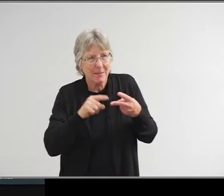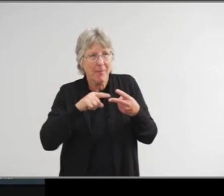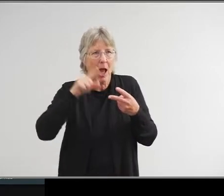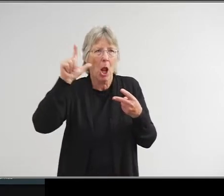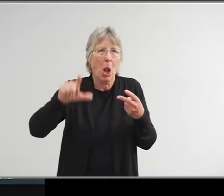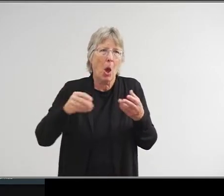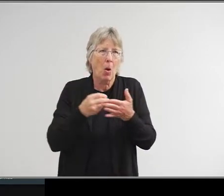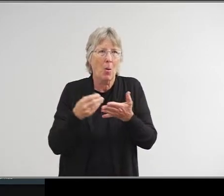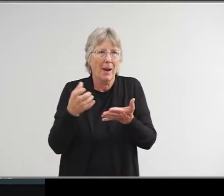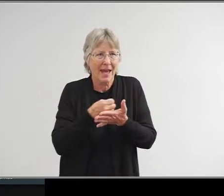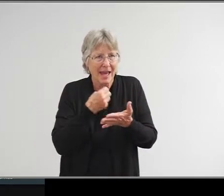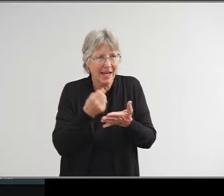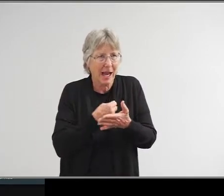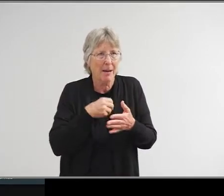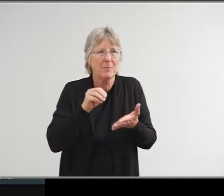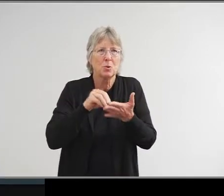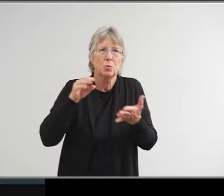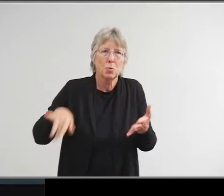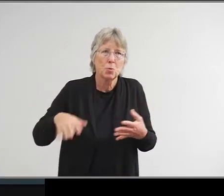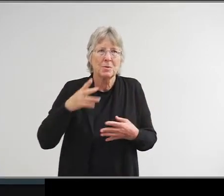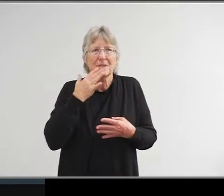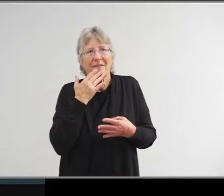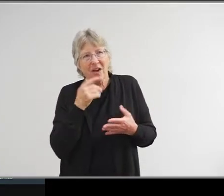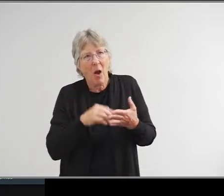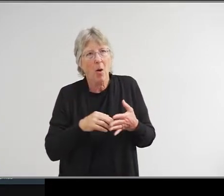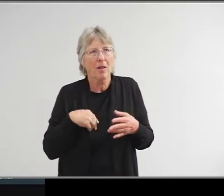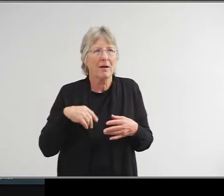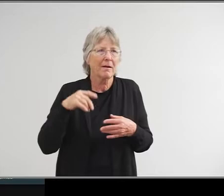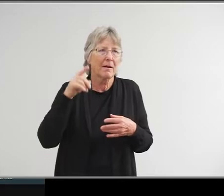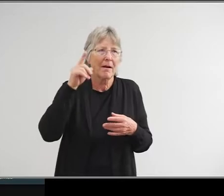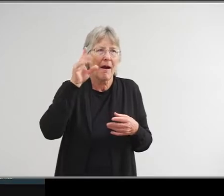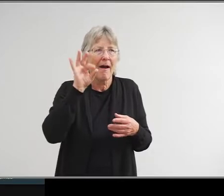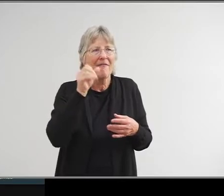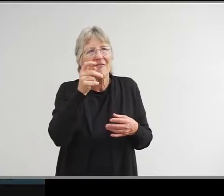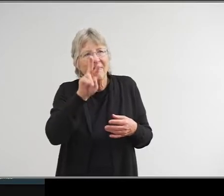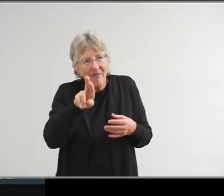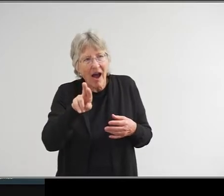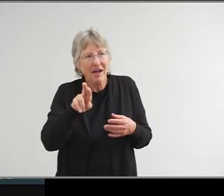our foster students are completely dependent